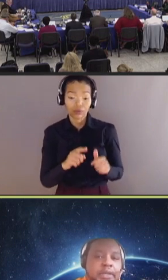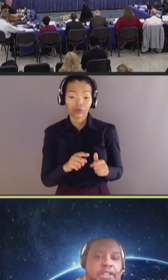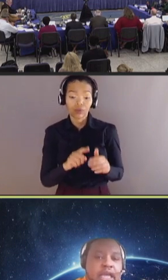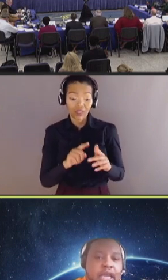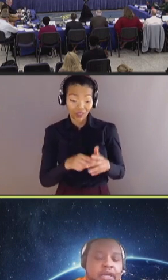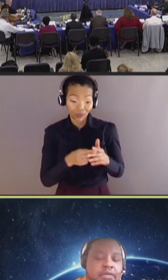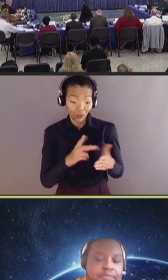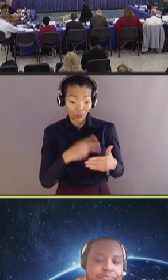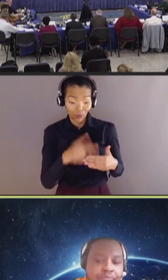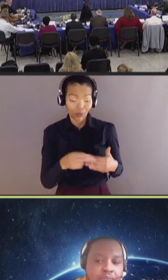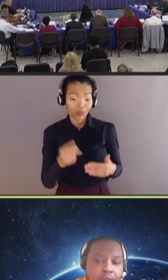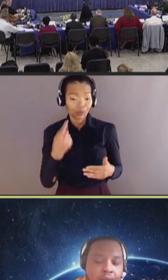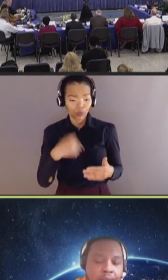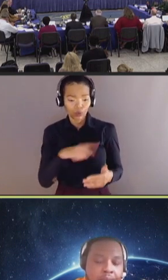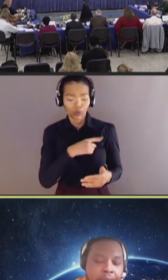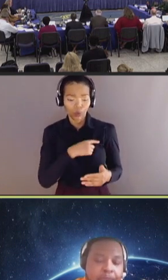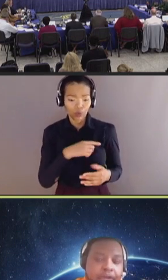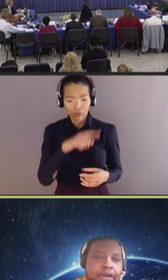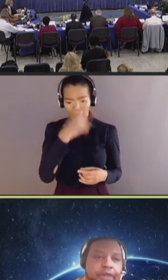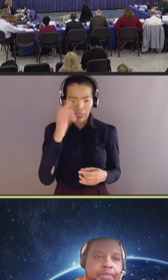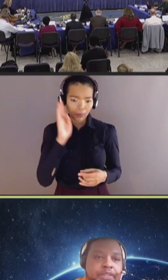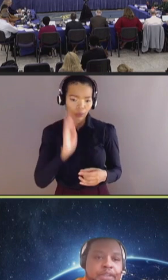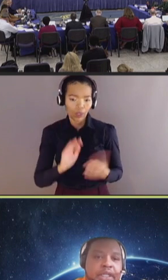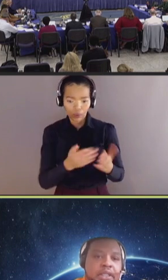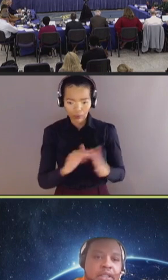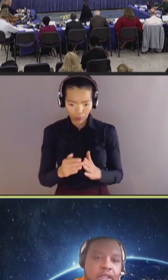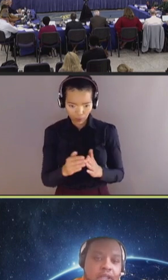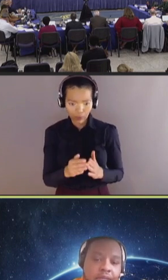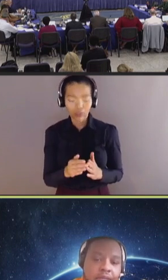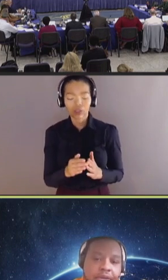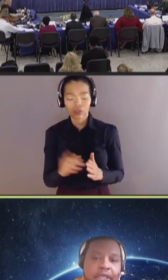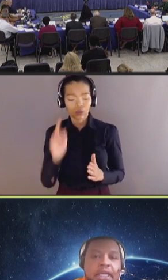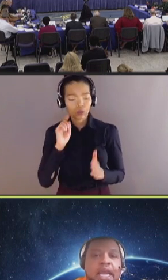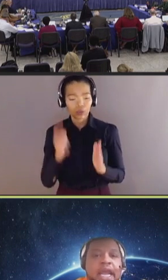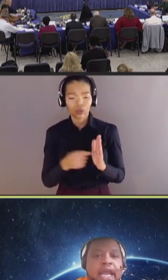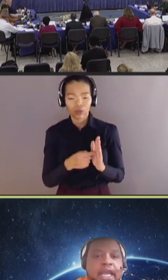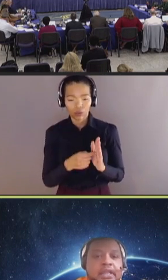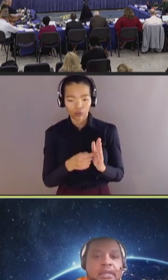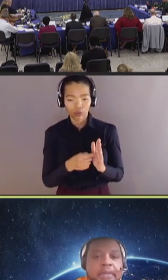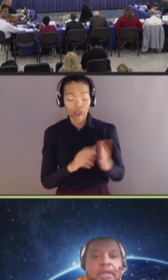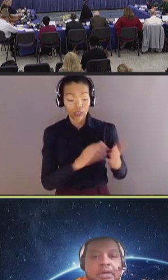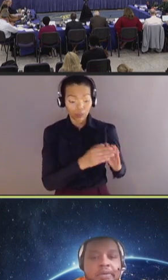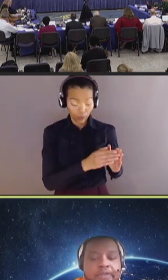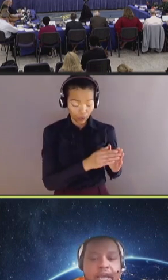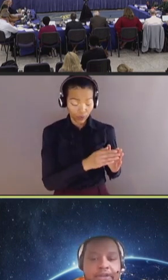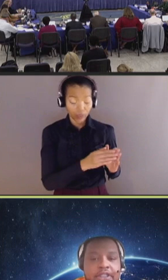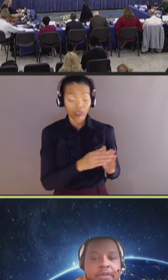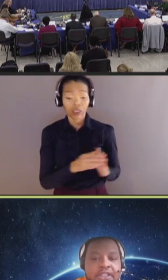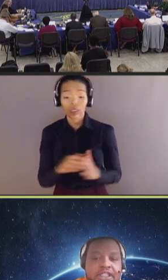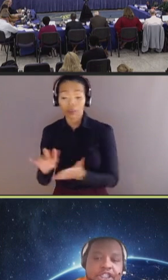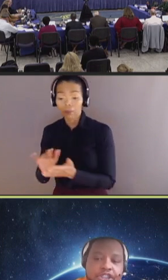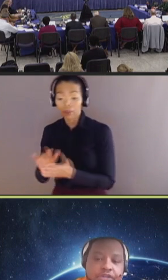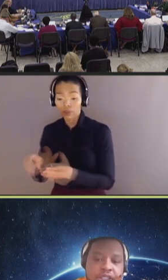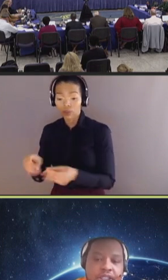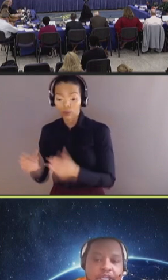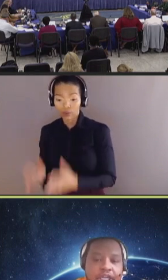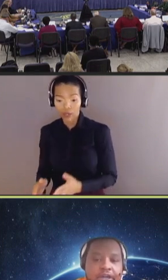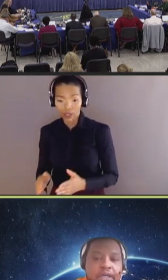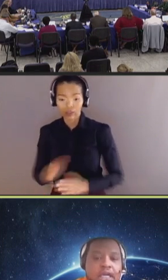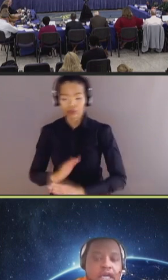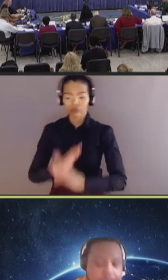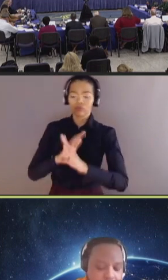there was a barrier between the community and the medical providers. There was a distrust there